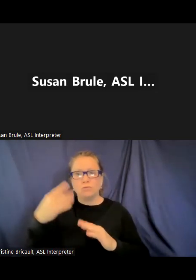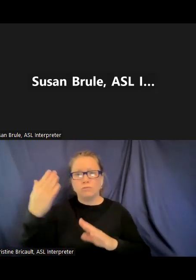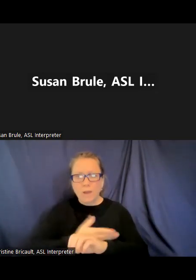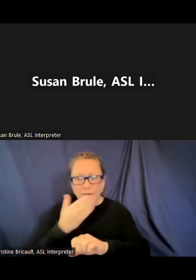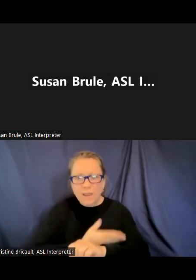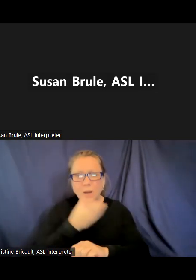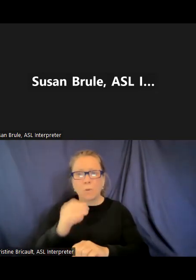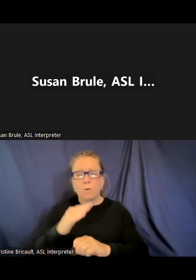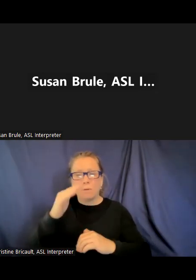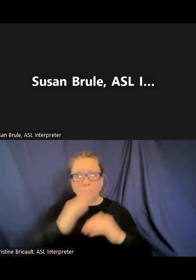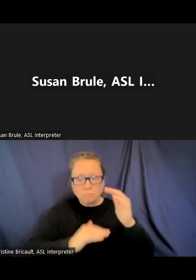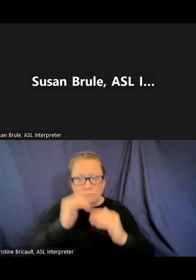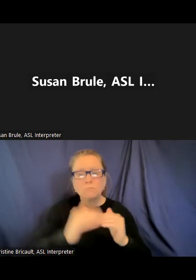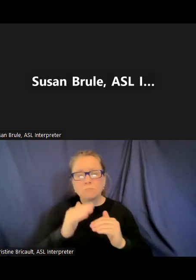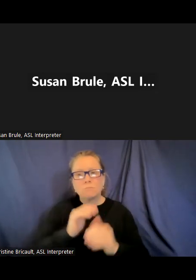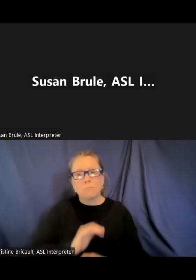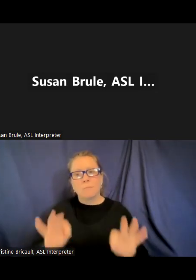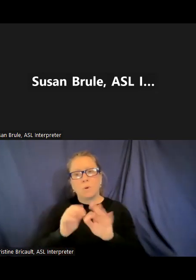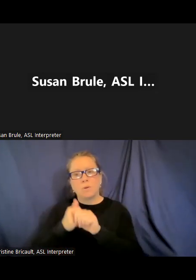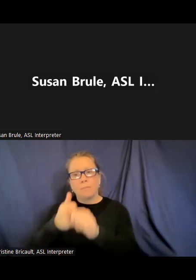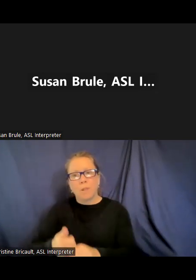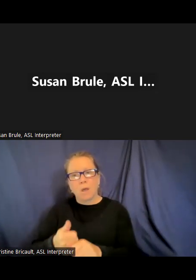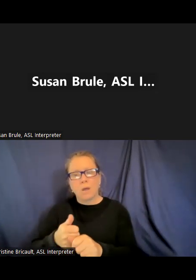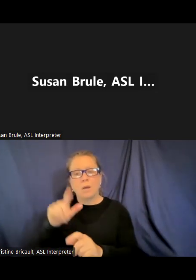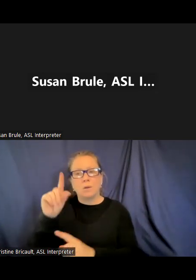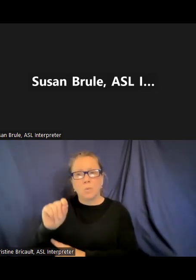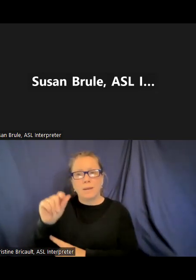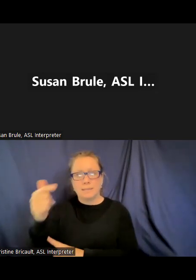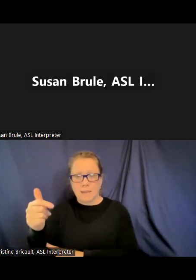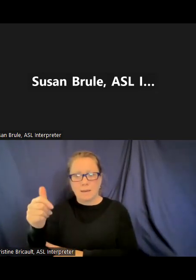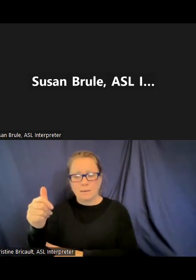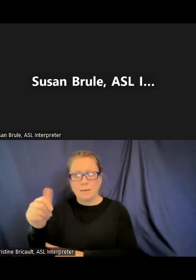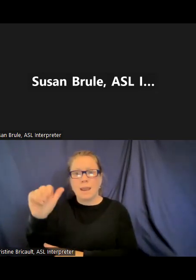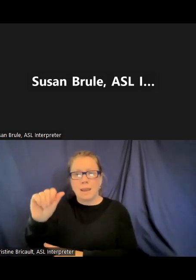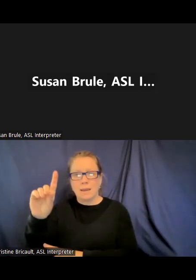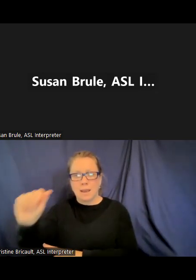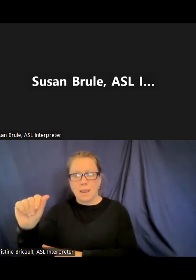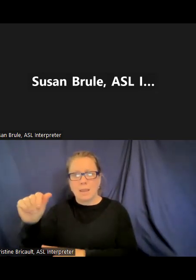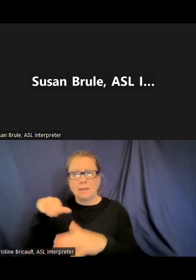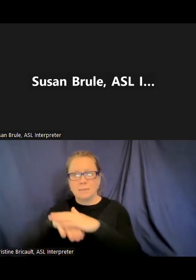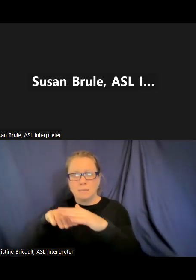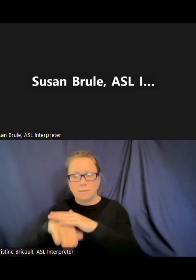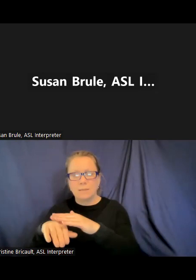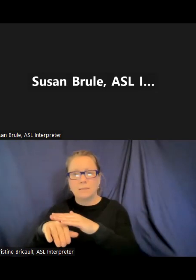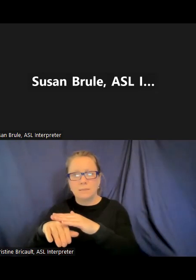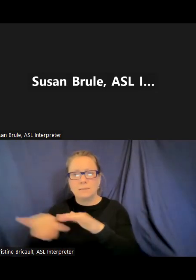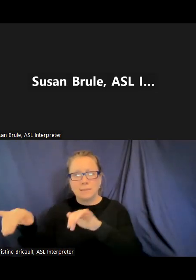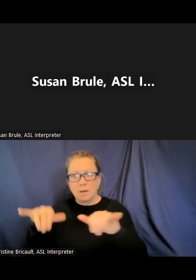constructing comply with the 2010 ADA Accessibility Standard, or local access board regulations.